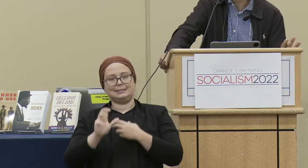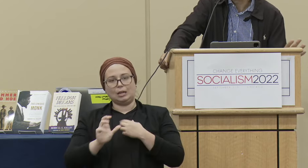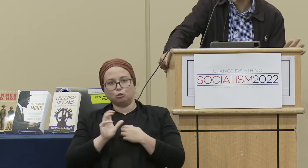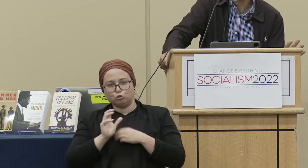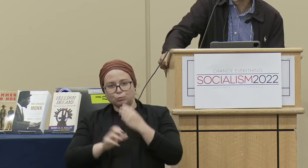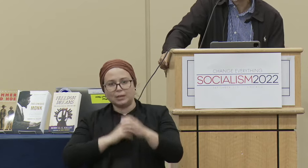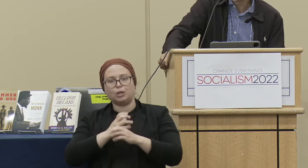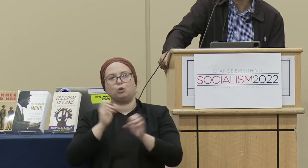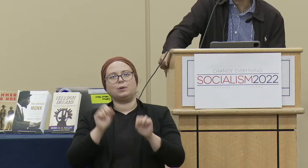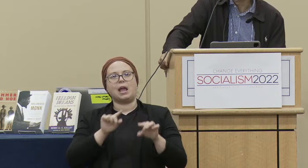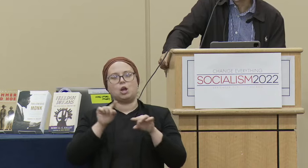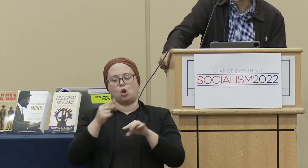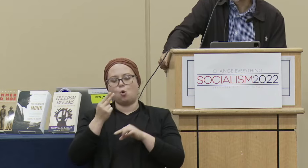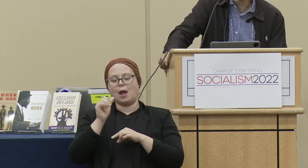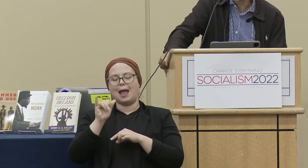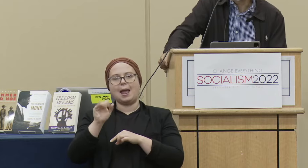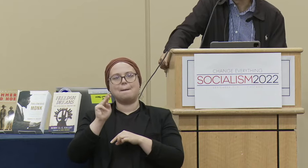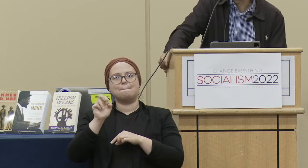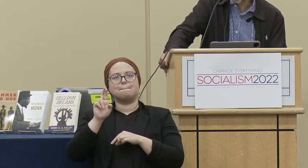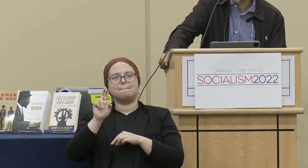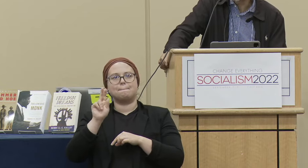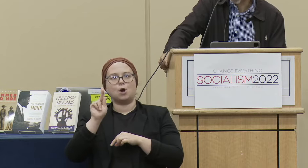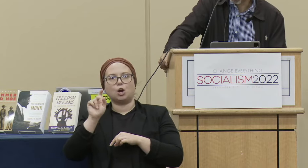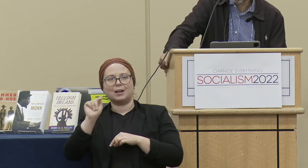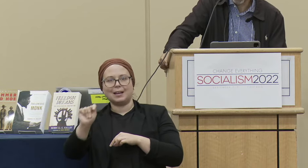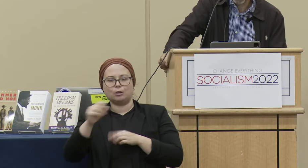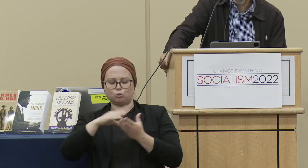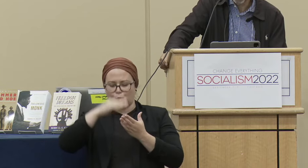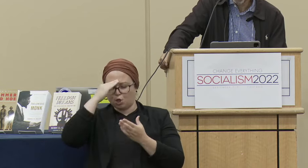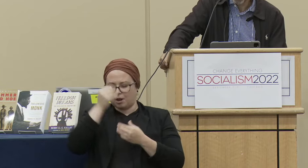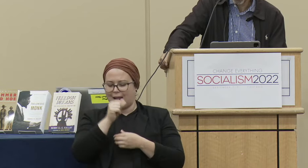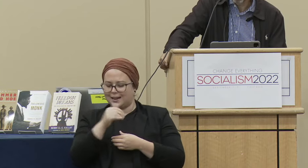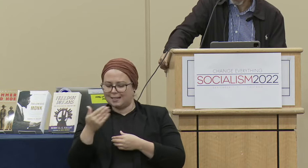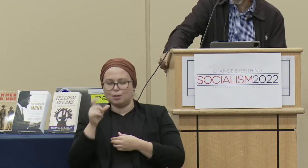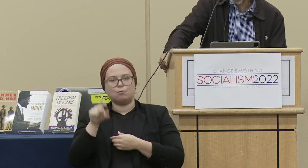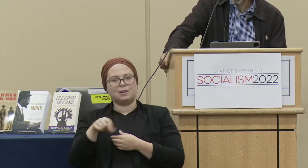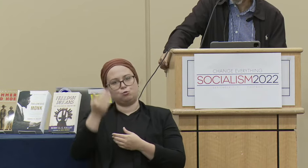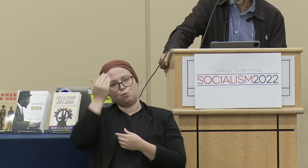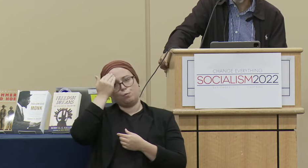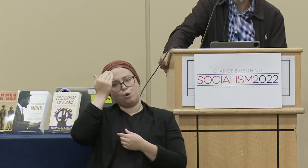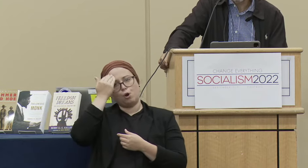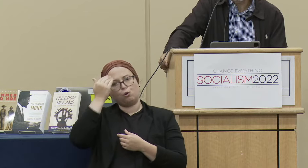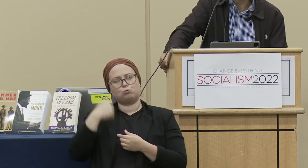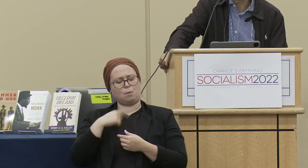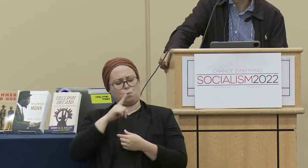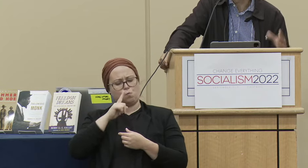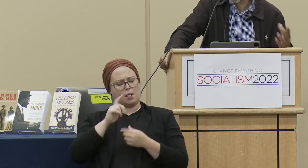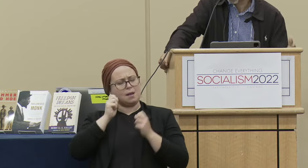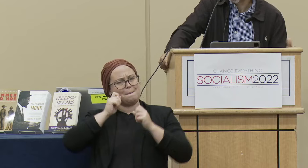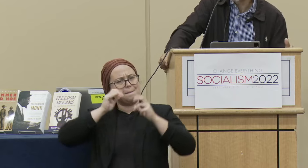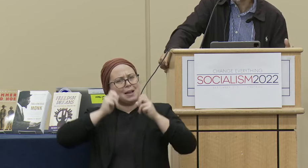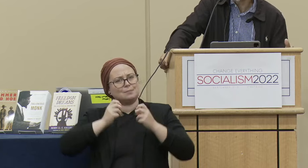thought for the 21st century. You can go to Haymarket to know everything you need to know , you know, and I'm amazed by how